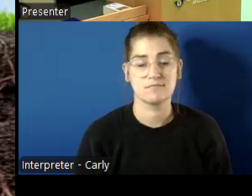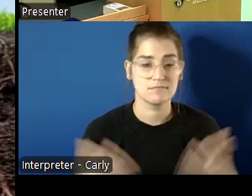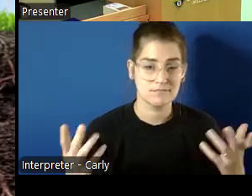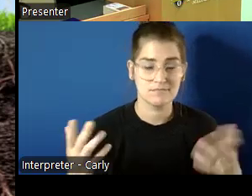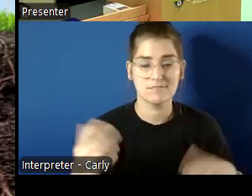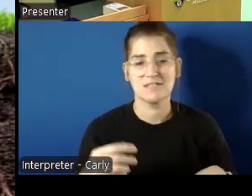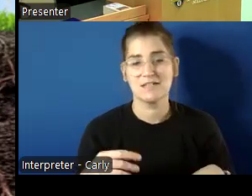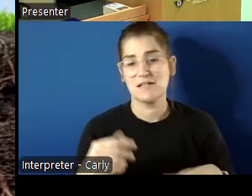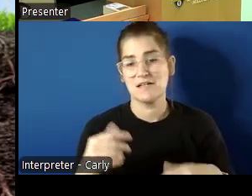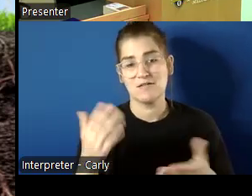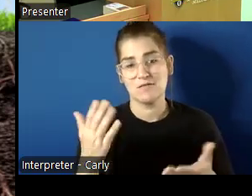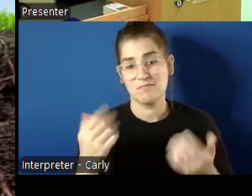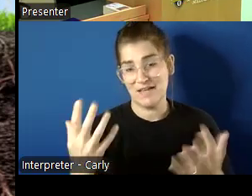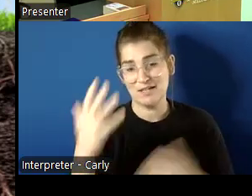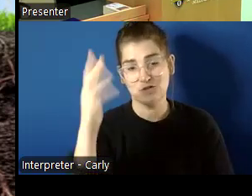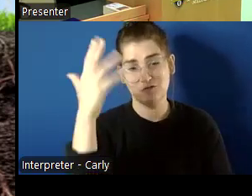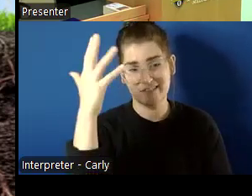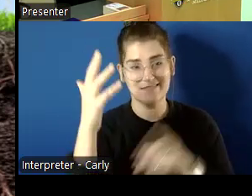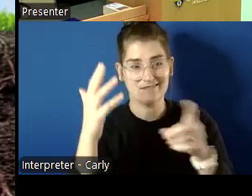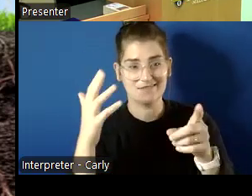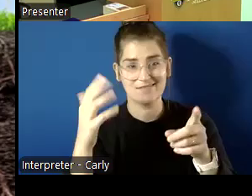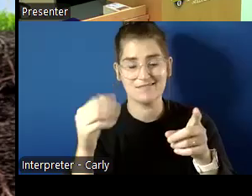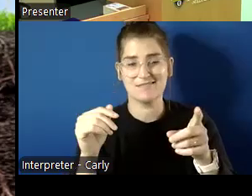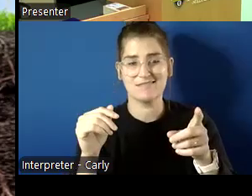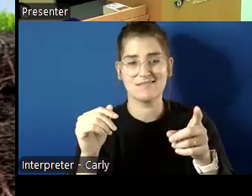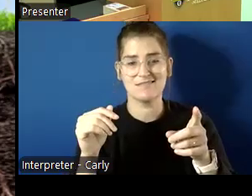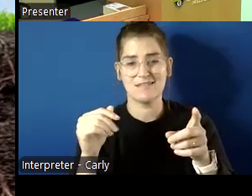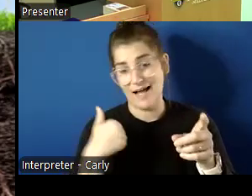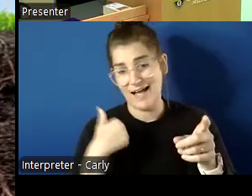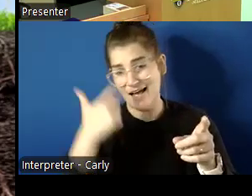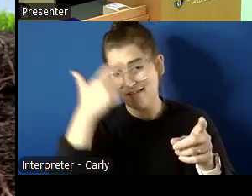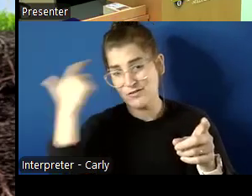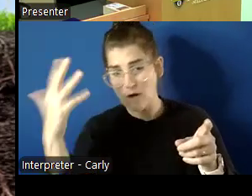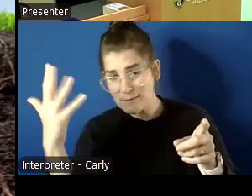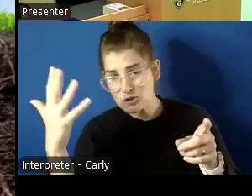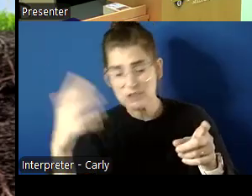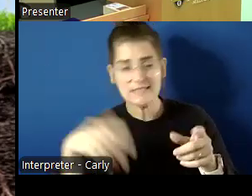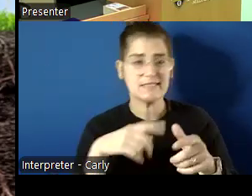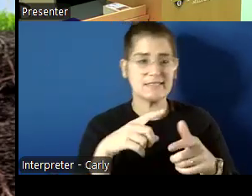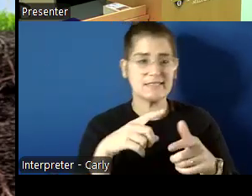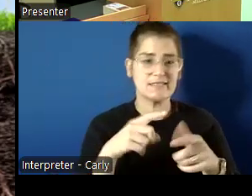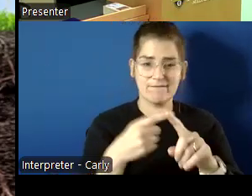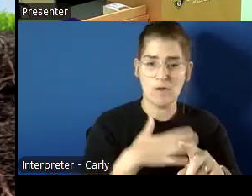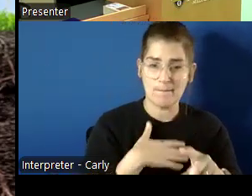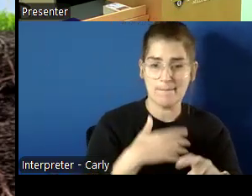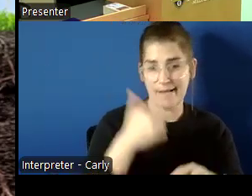tree and this is this is a a I've derived this from my traumatry. I derive my traumatry from